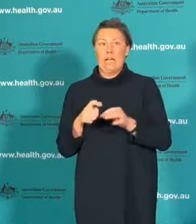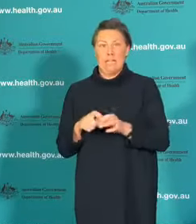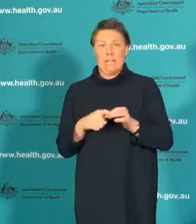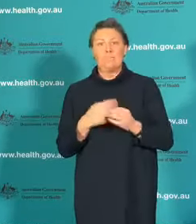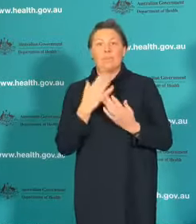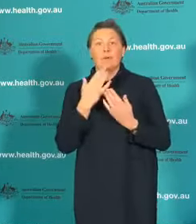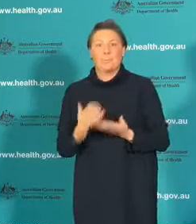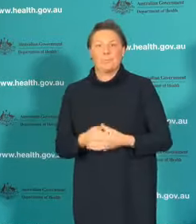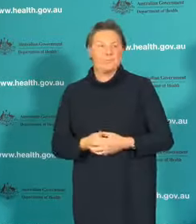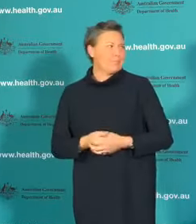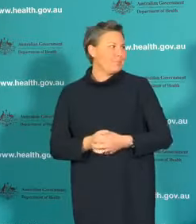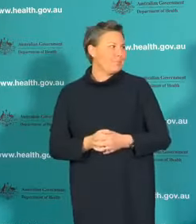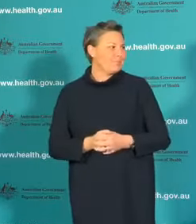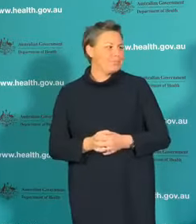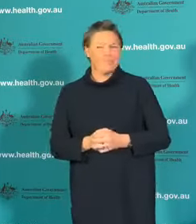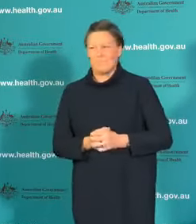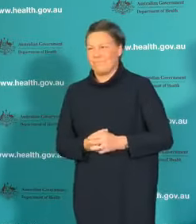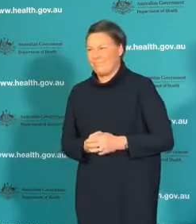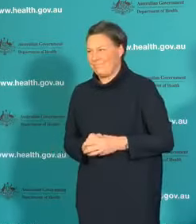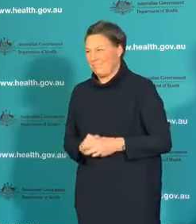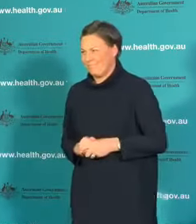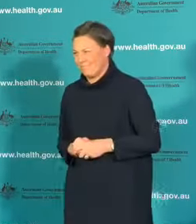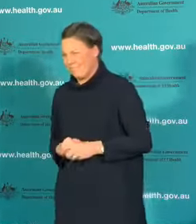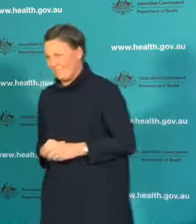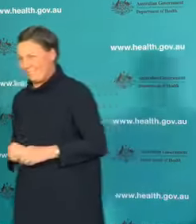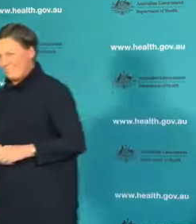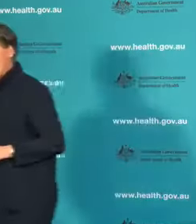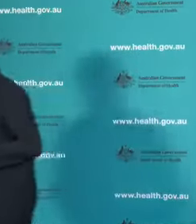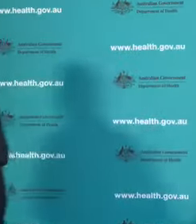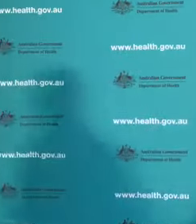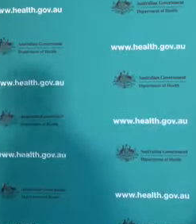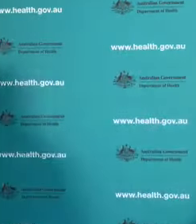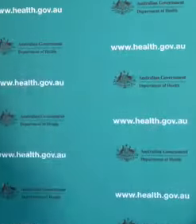you. Thank you to our interpreters, thank you very much.